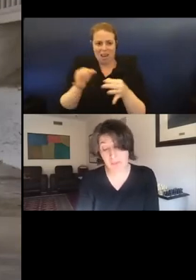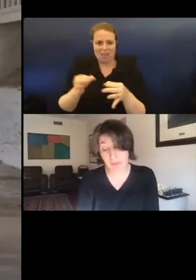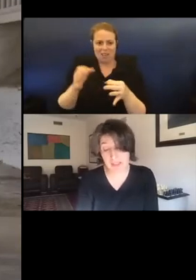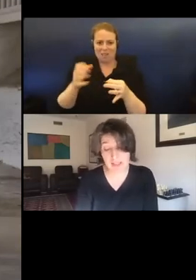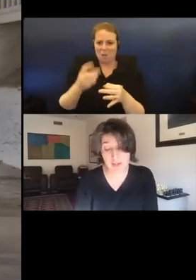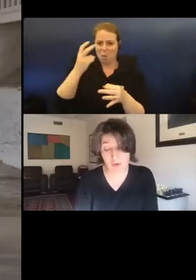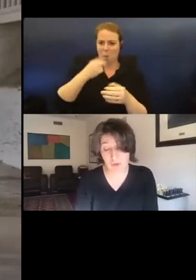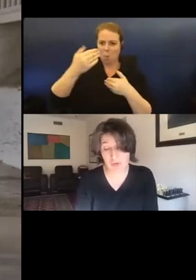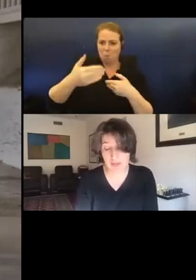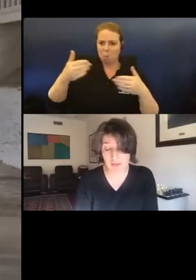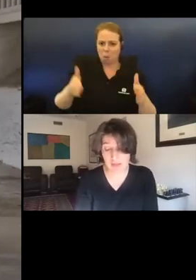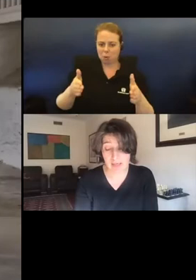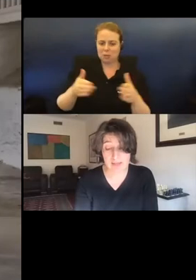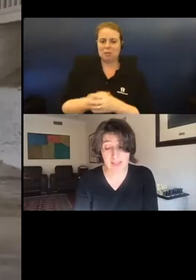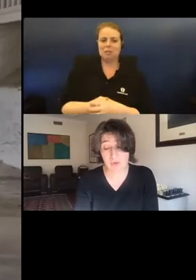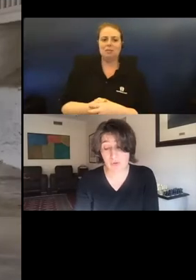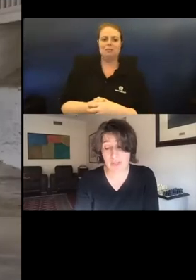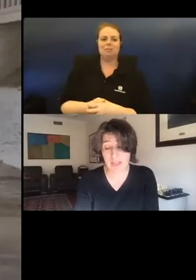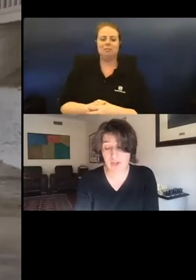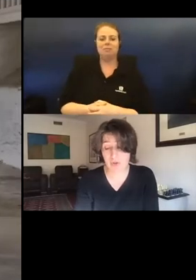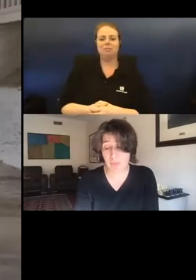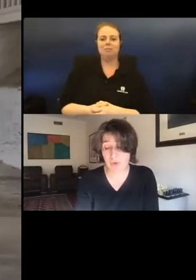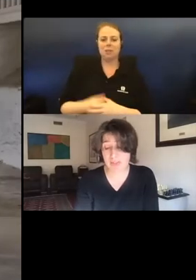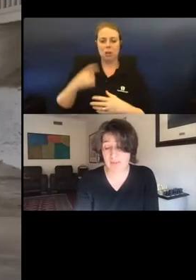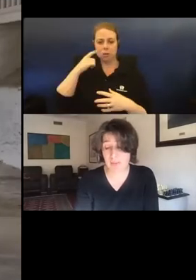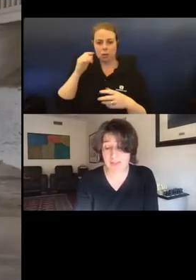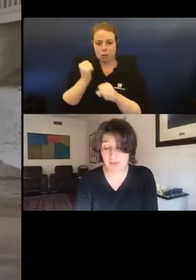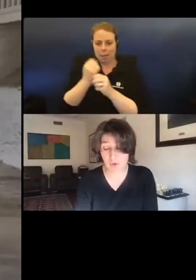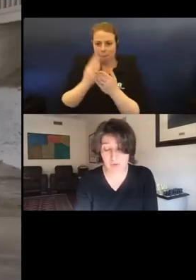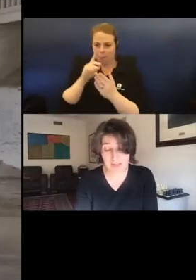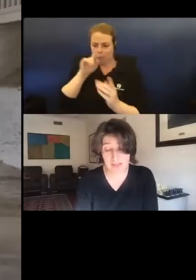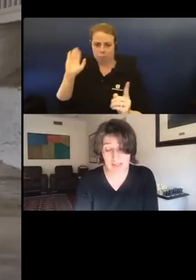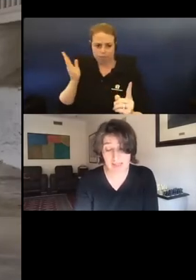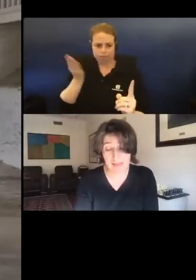tinted concrete designed to draw attention to bowls the unpleasant novelty and then